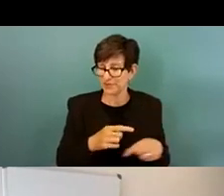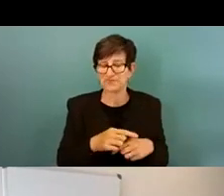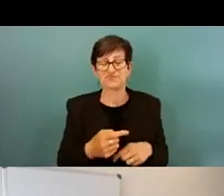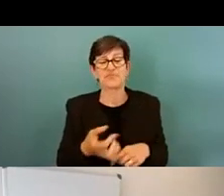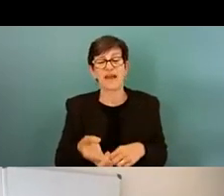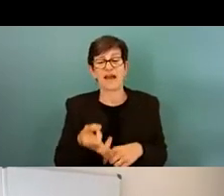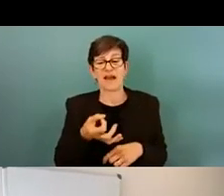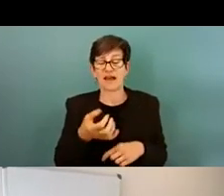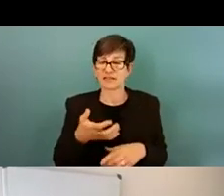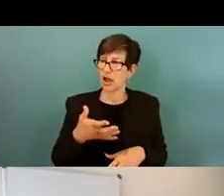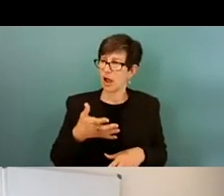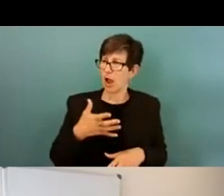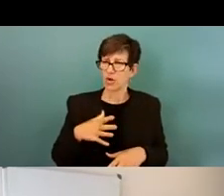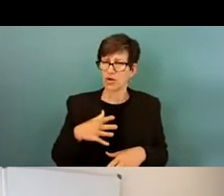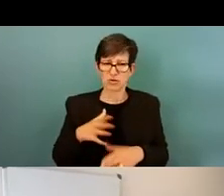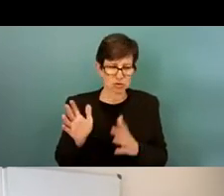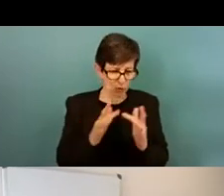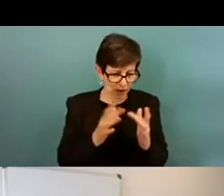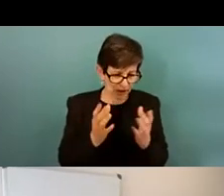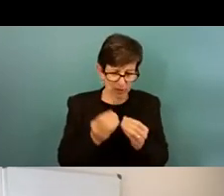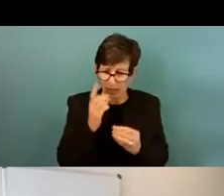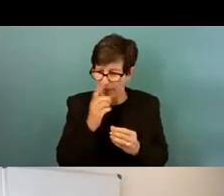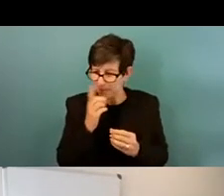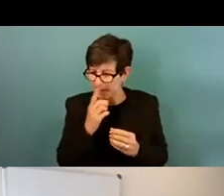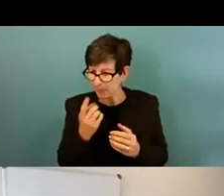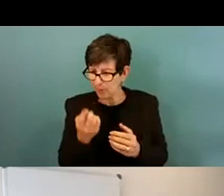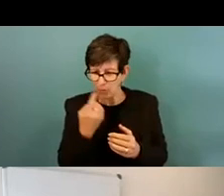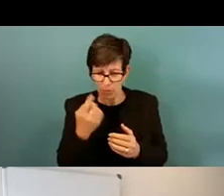Australia, because of looking at that challenge. And I must admit, I always feel motivated